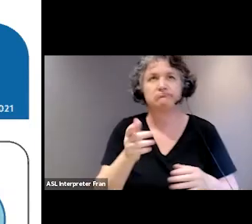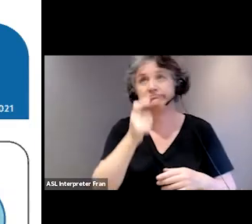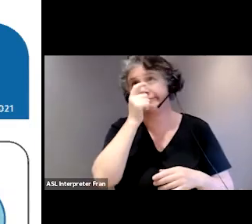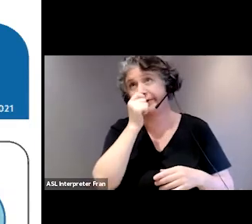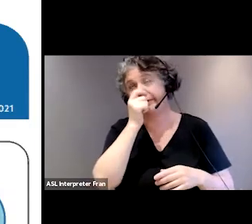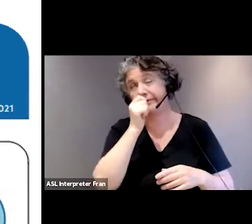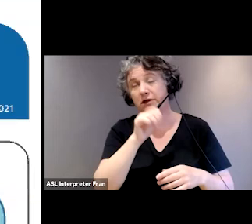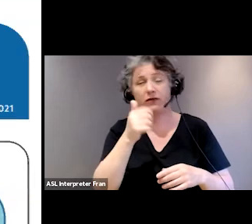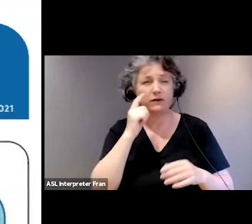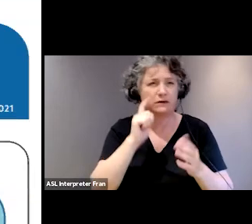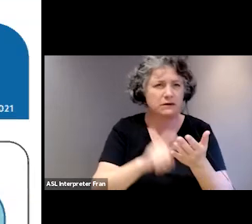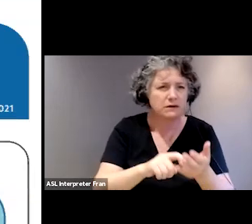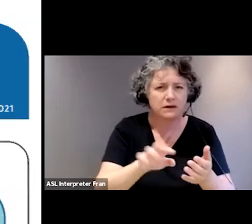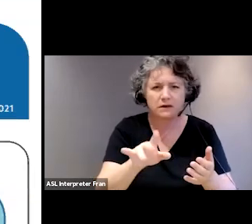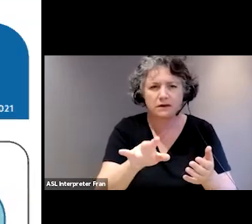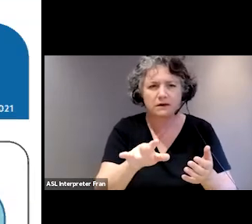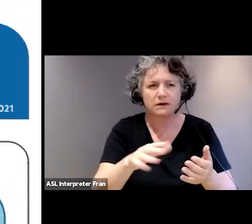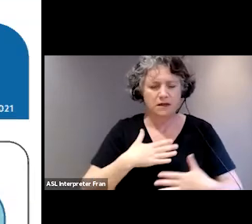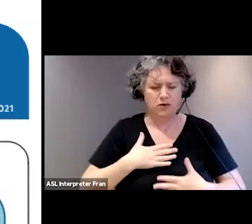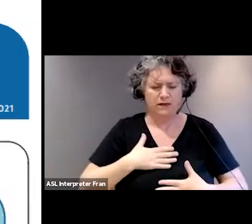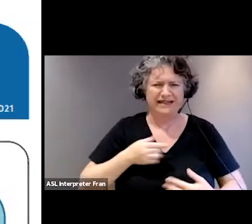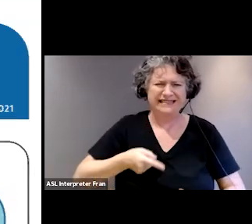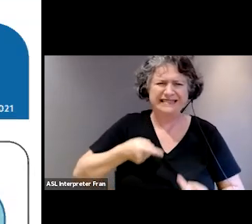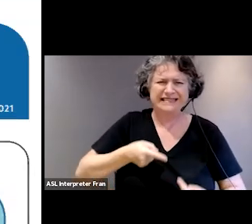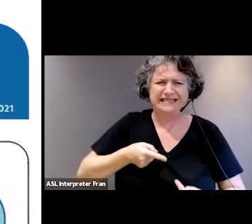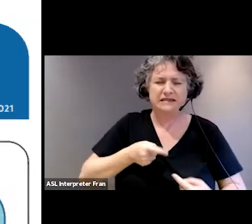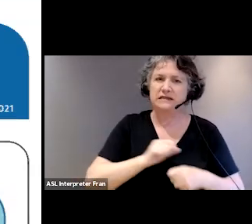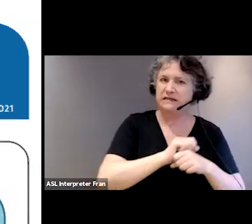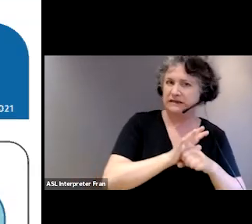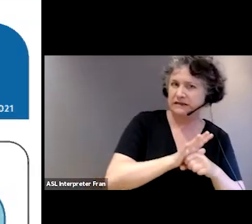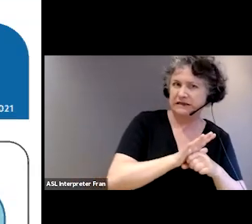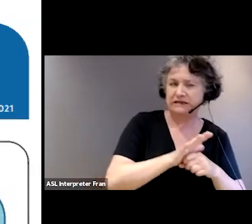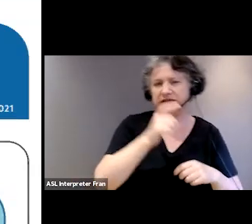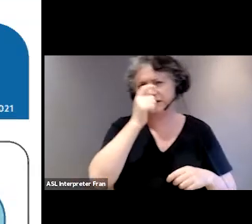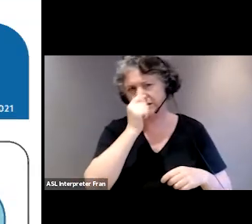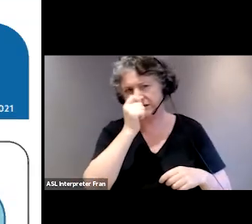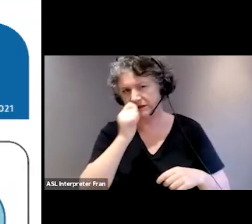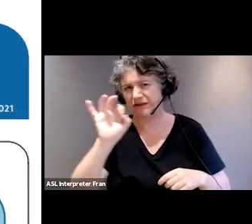chart will be linked in the resources as well from just come it does show the different types of